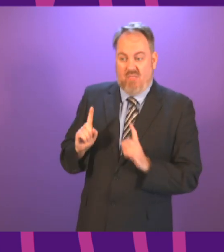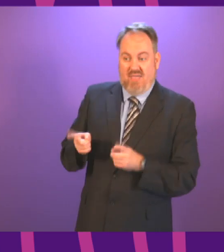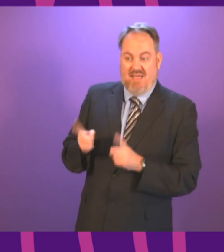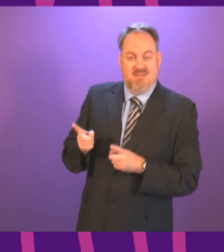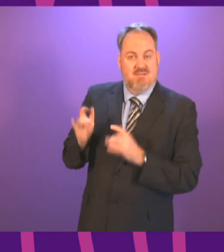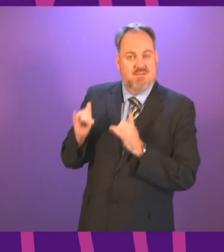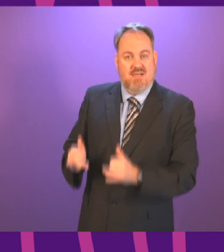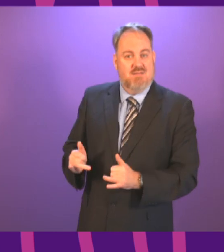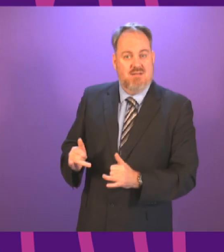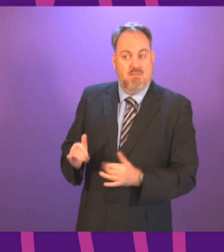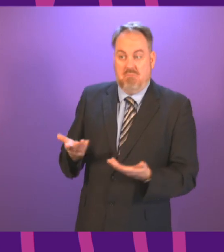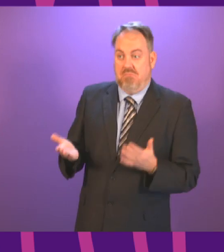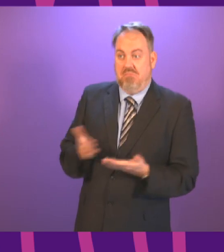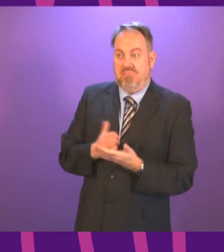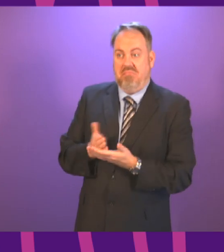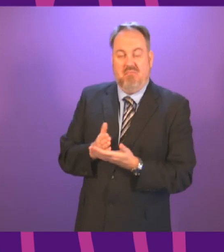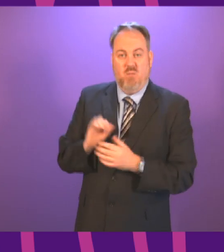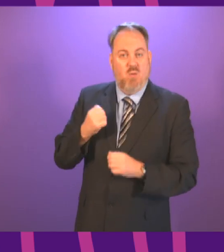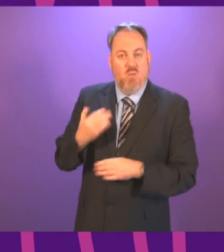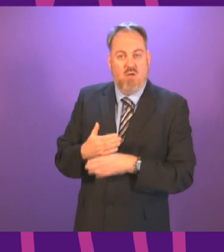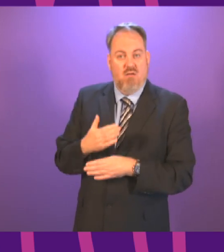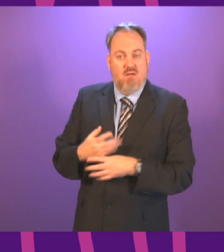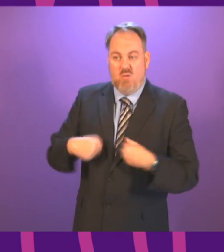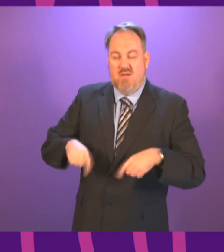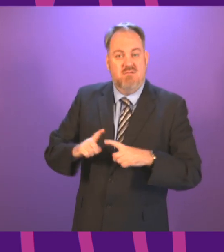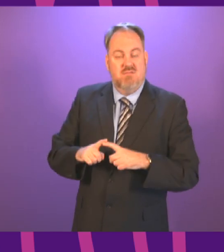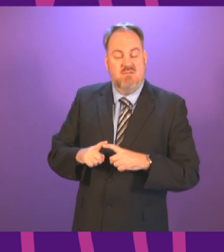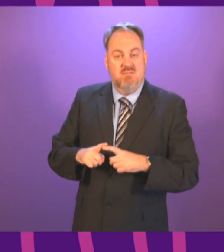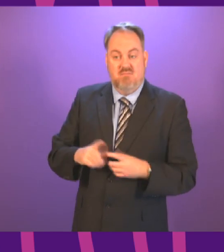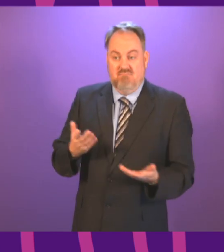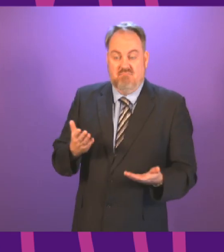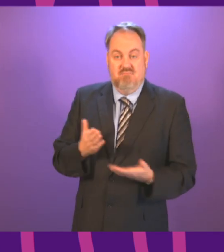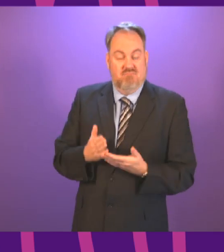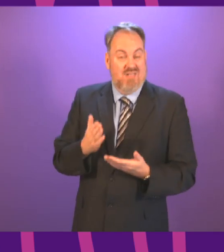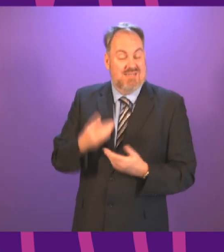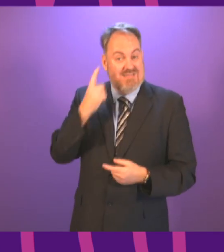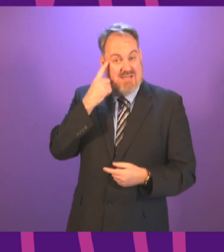is not something that we would consider to be sensible to do right now.